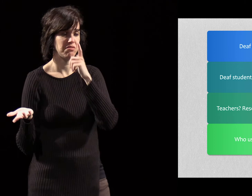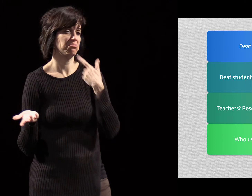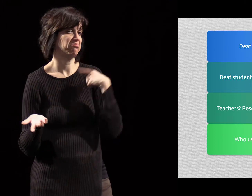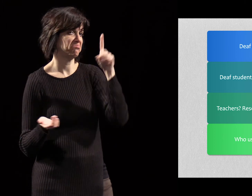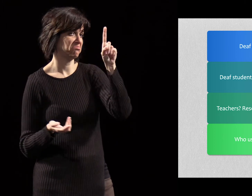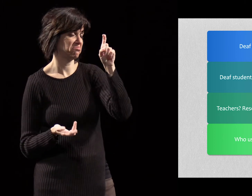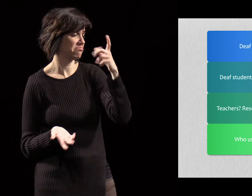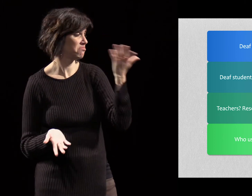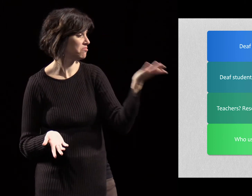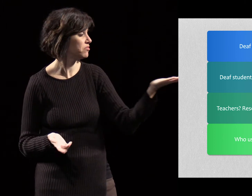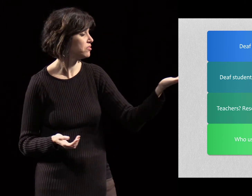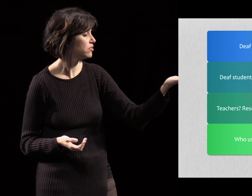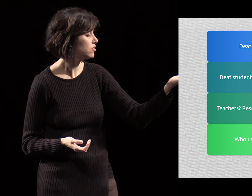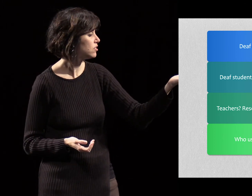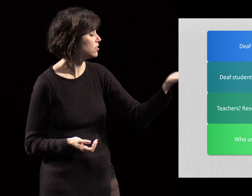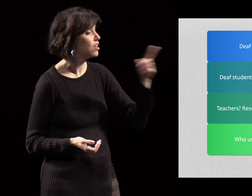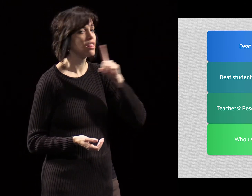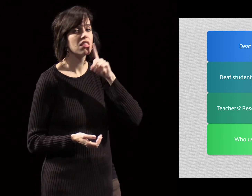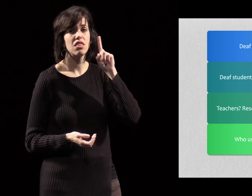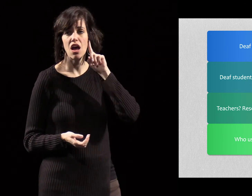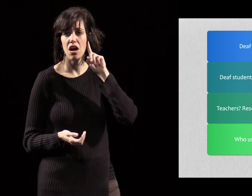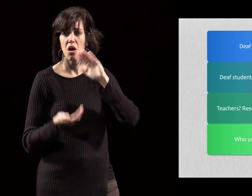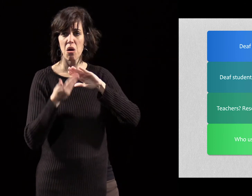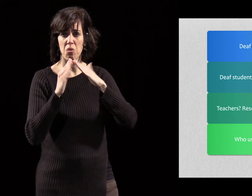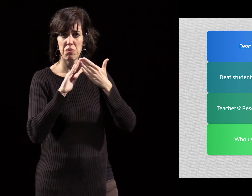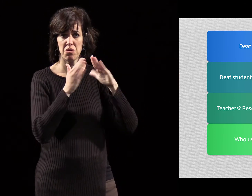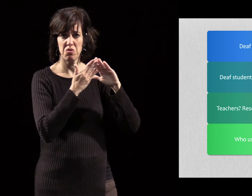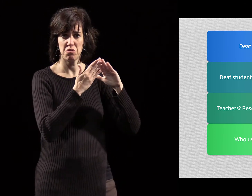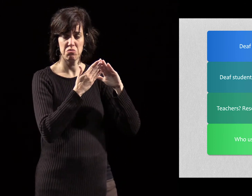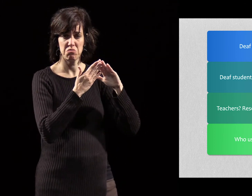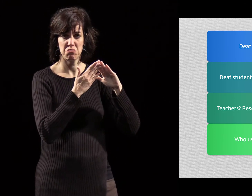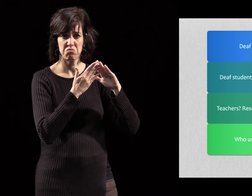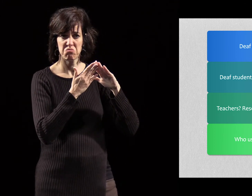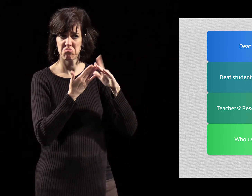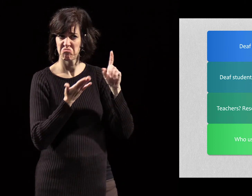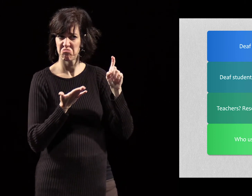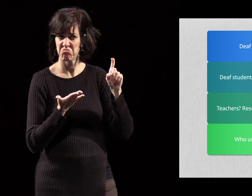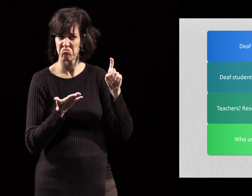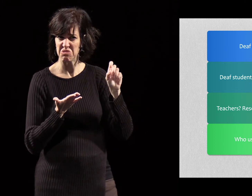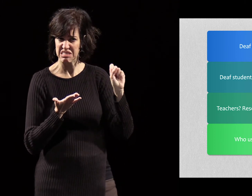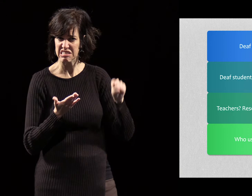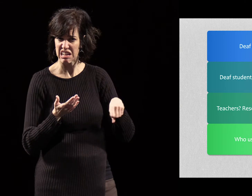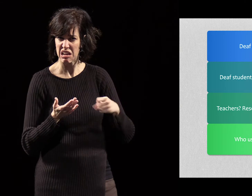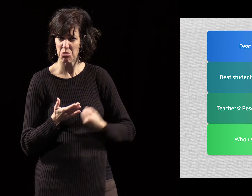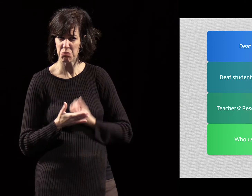Now, who is this for? Who is the intended audience? The Deaf community?